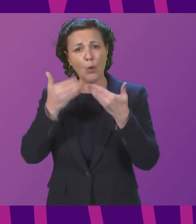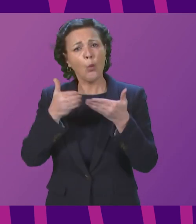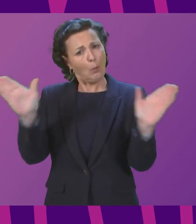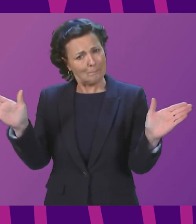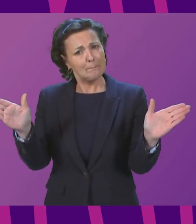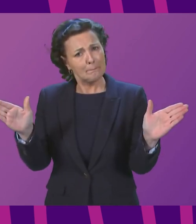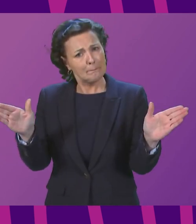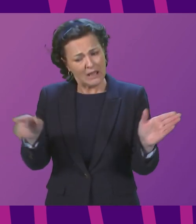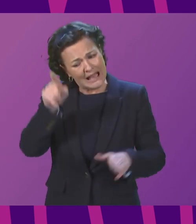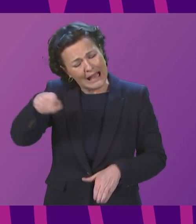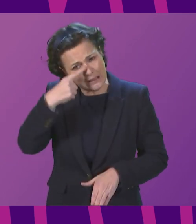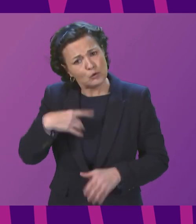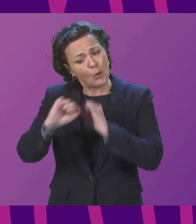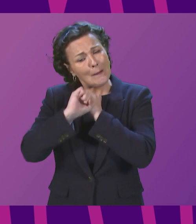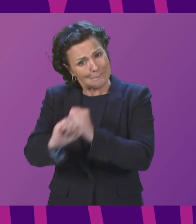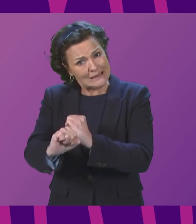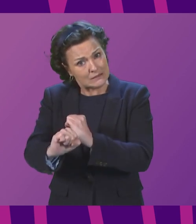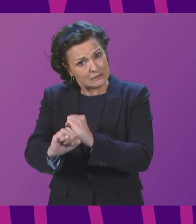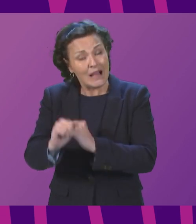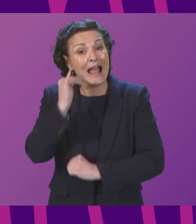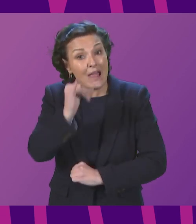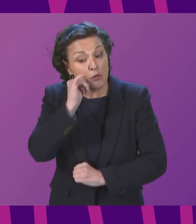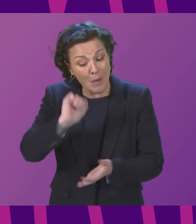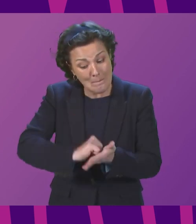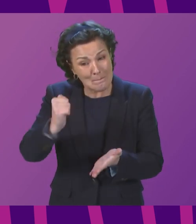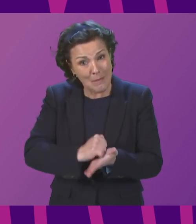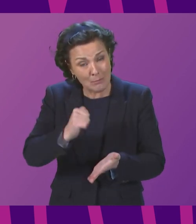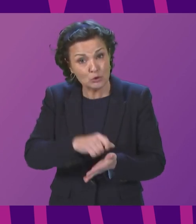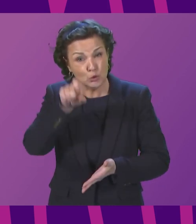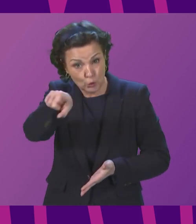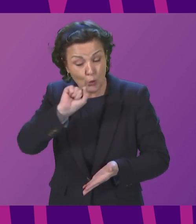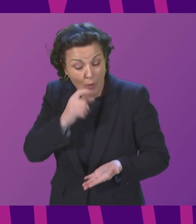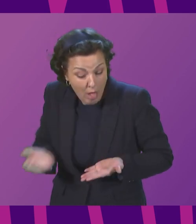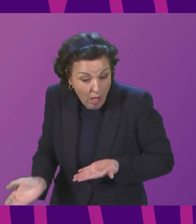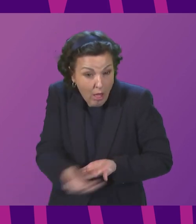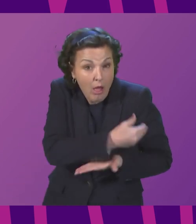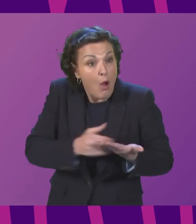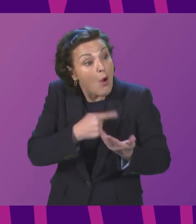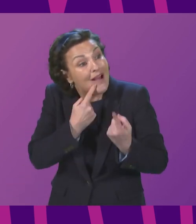commit to publishing weekly, ahead of any announcements, all the data on which the Cabinet bases its decisions?